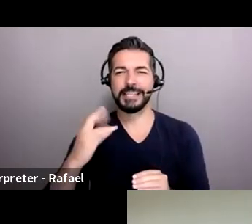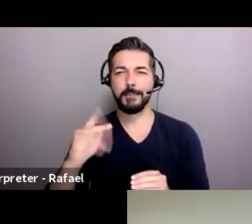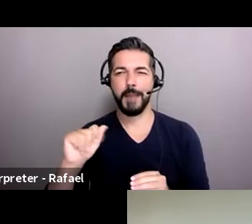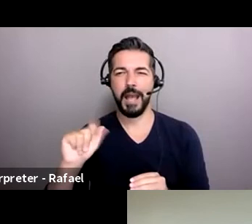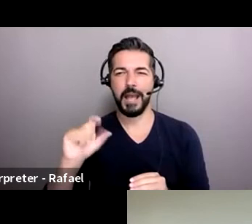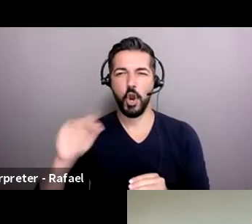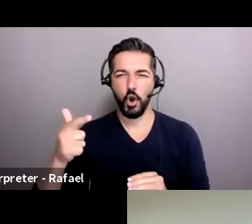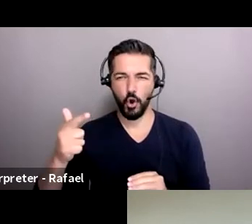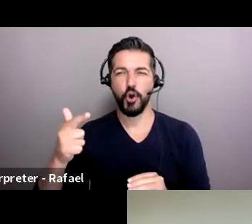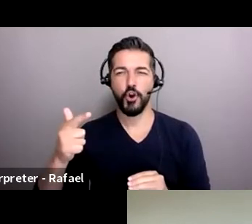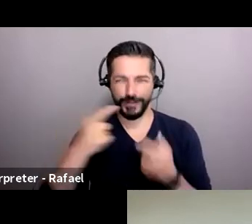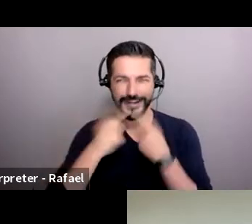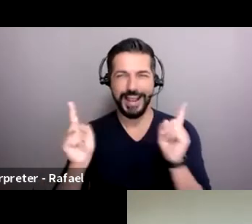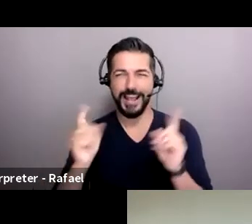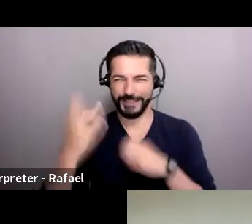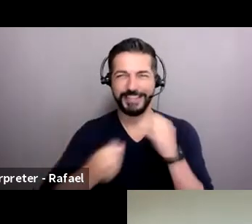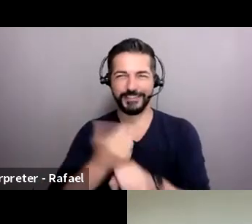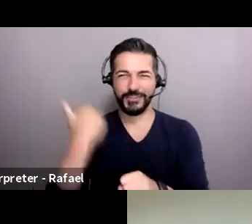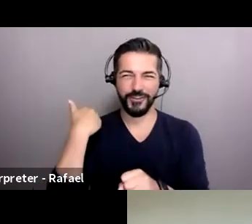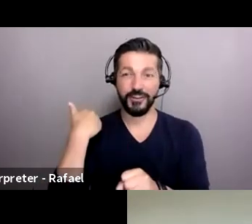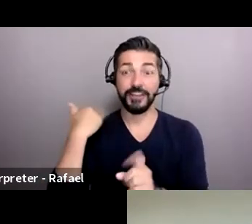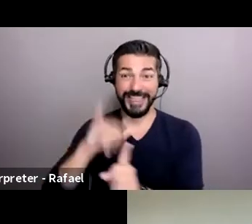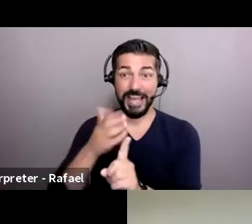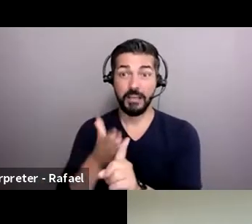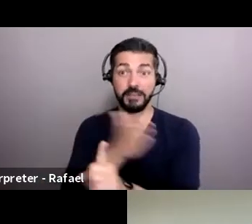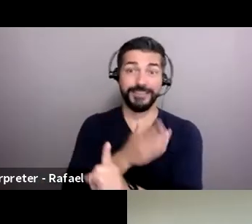many years ago and two years prior to that, I was implementing